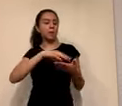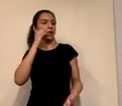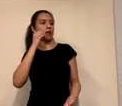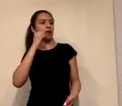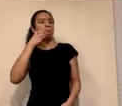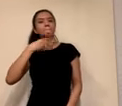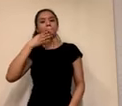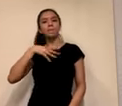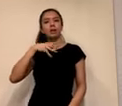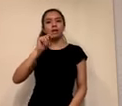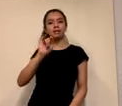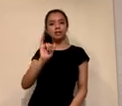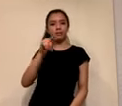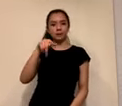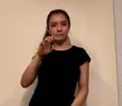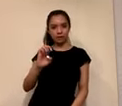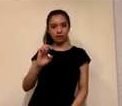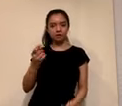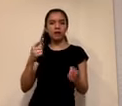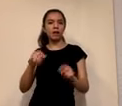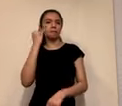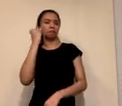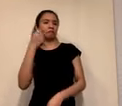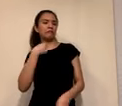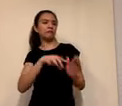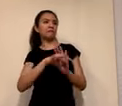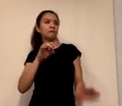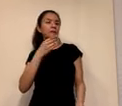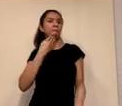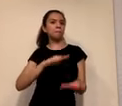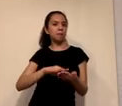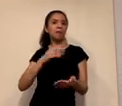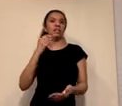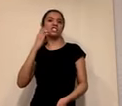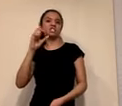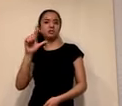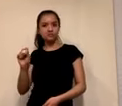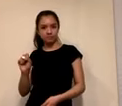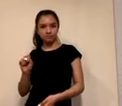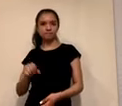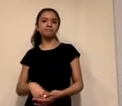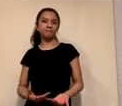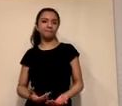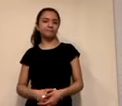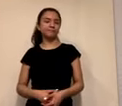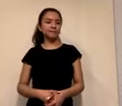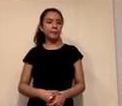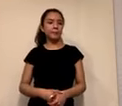and what occurs when there's a deficiency, or presence of malignant cells. In clinical chemistry, we are able to analyze